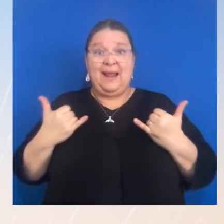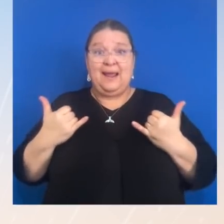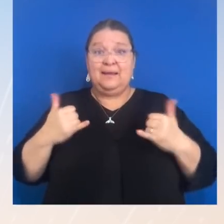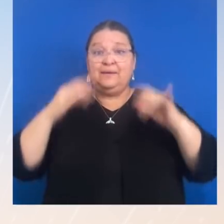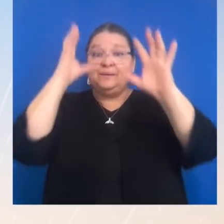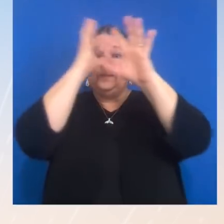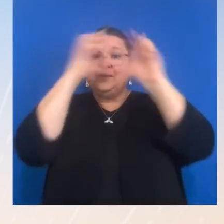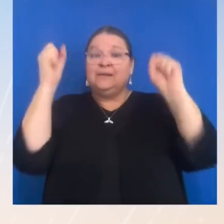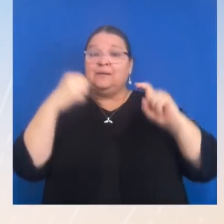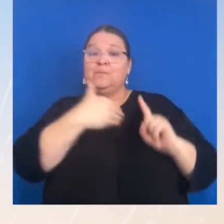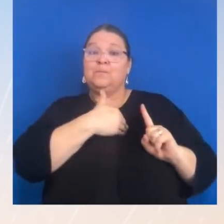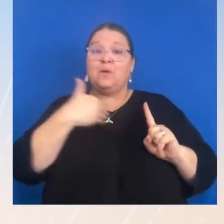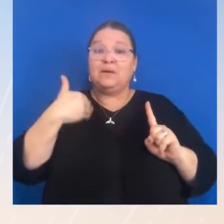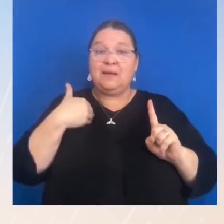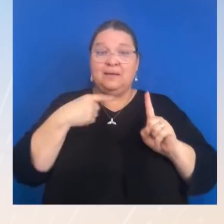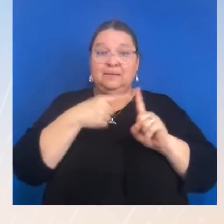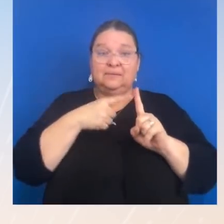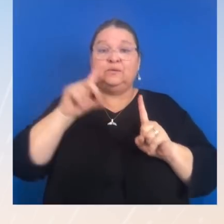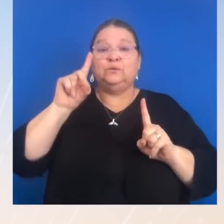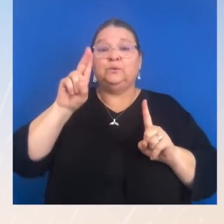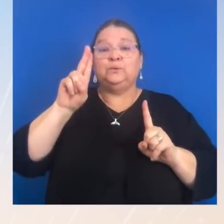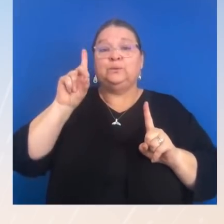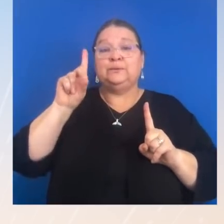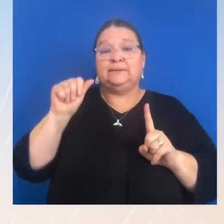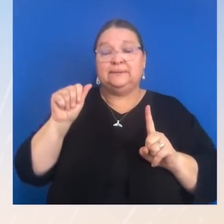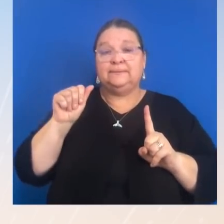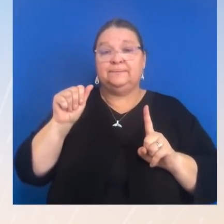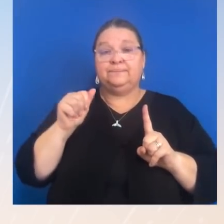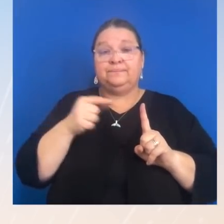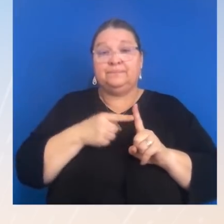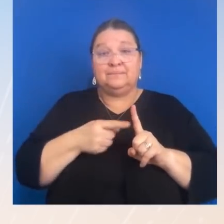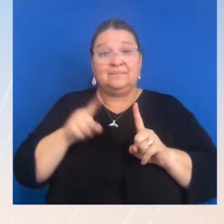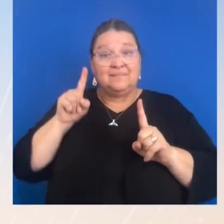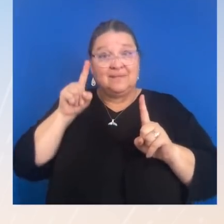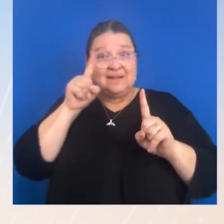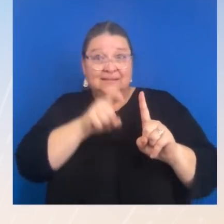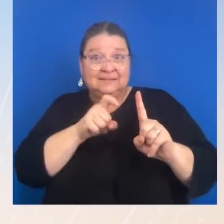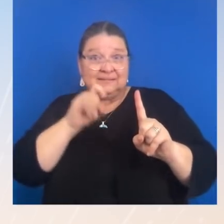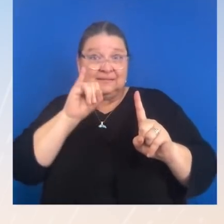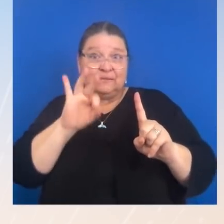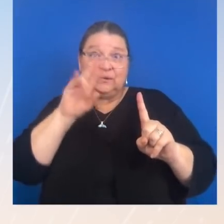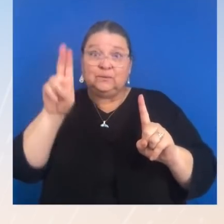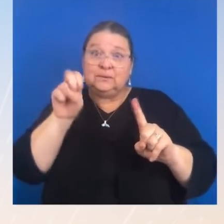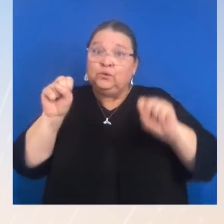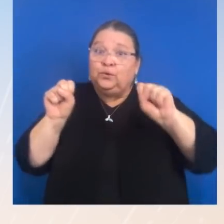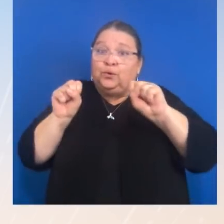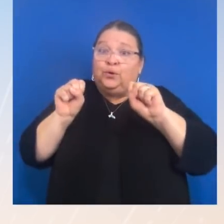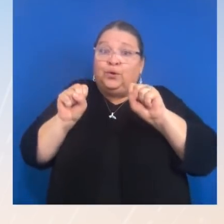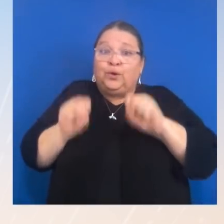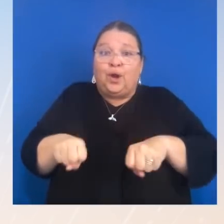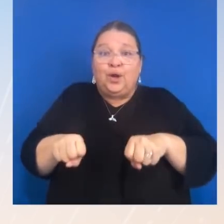as soon as possible the procedures for the Ukrainians who want to come to the United States because they have relatives here